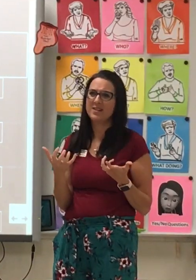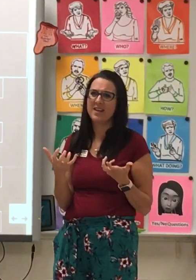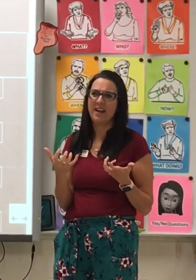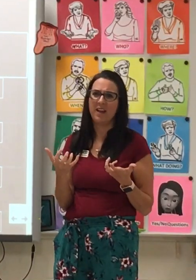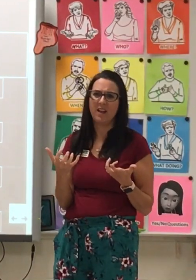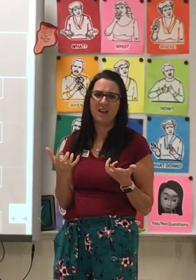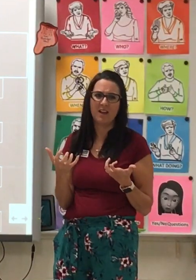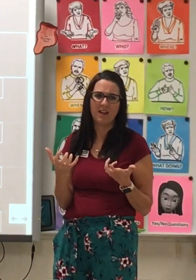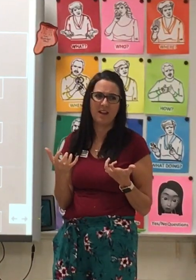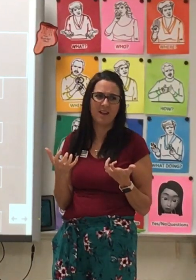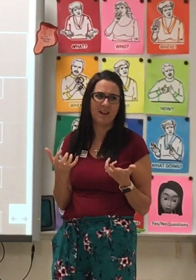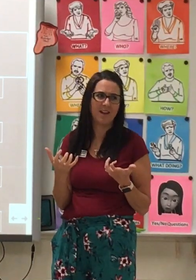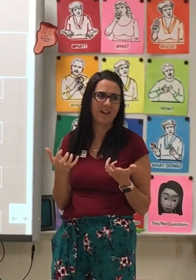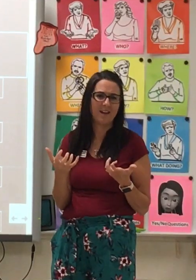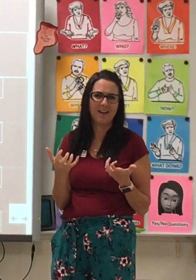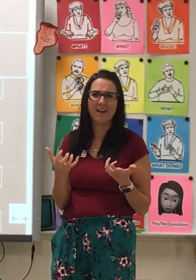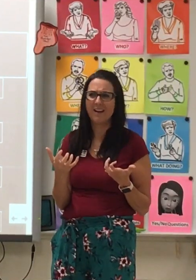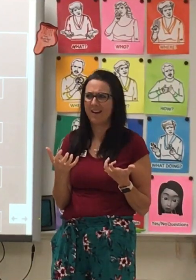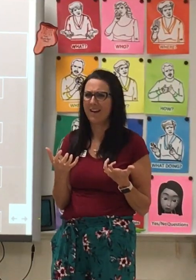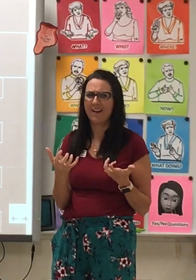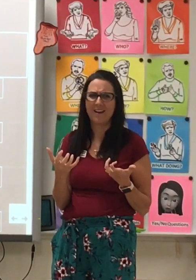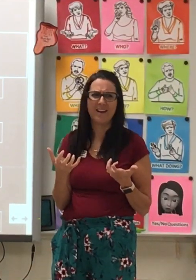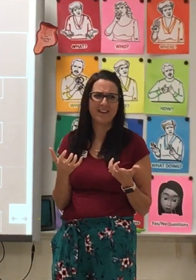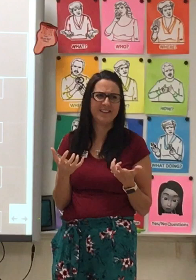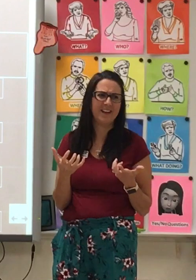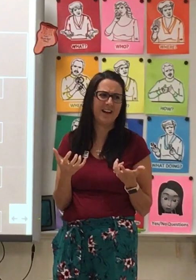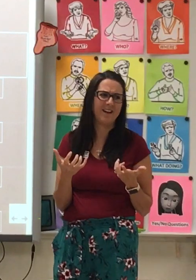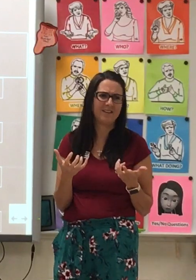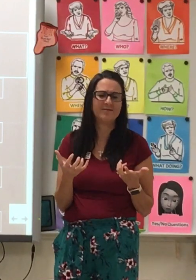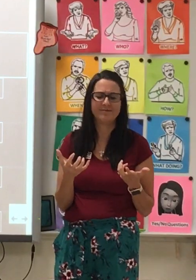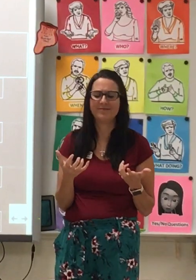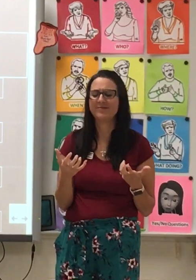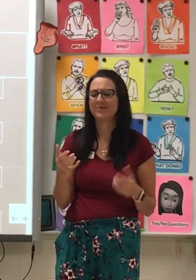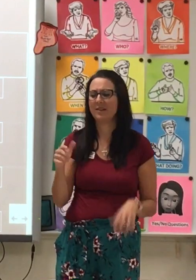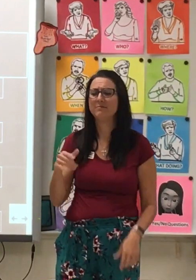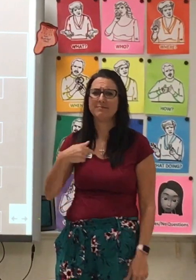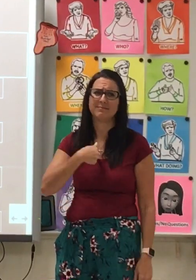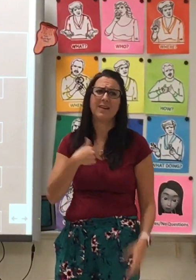What did I say? (students answering) Yeah.